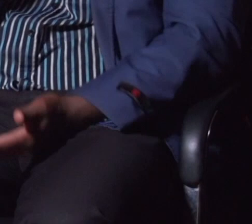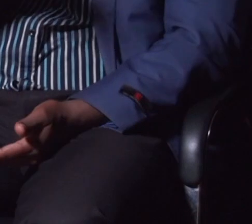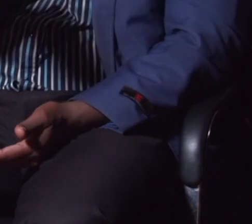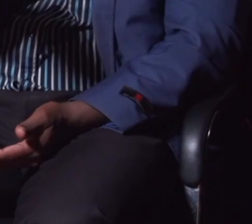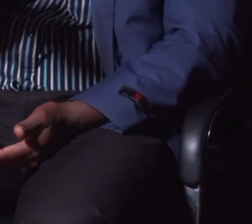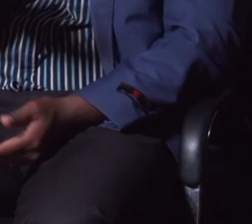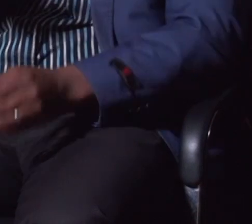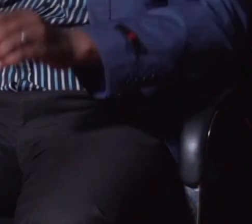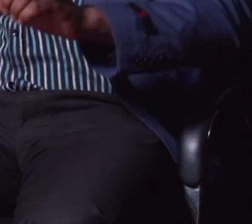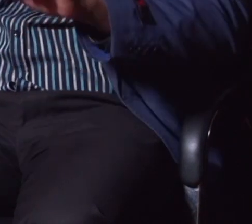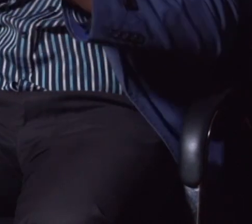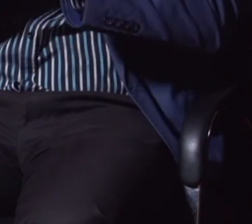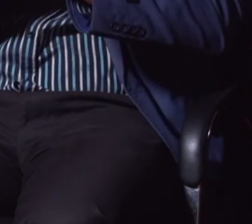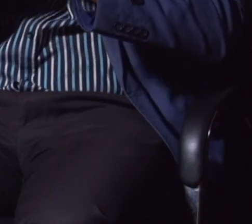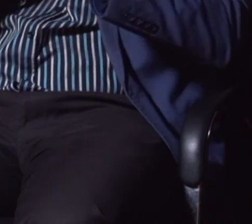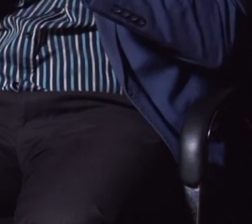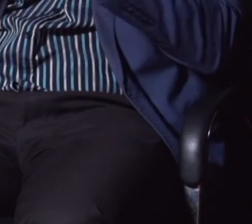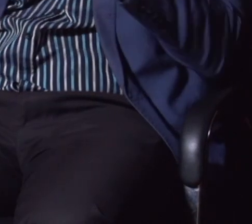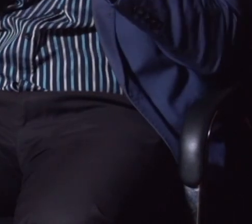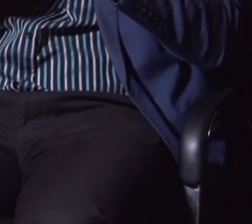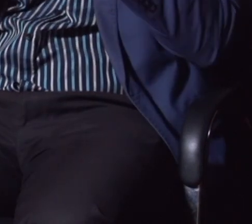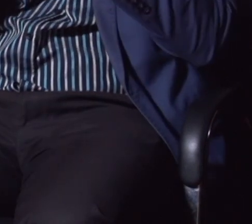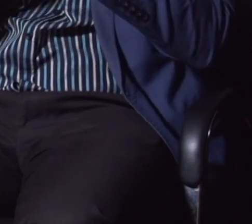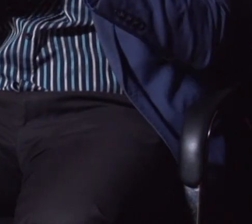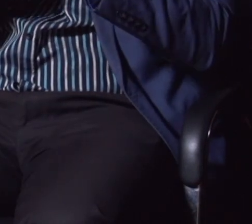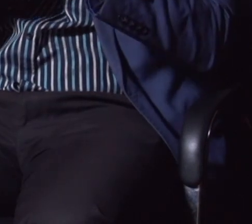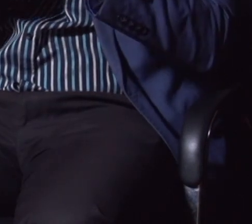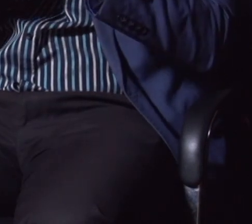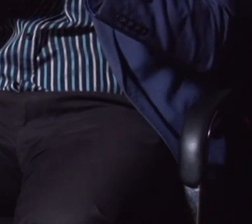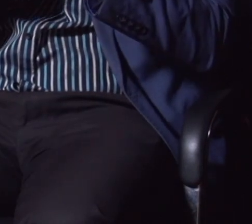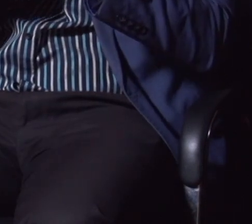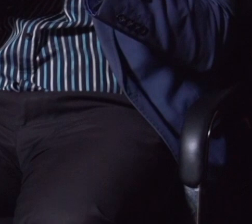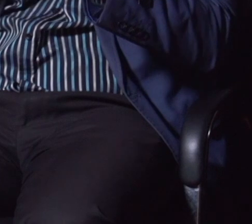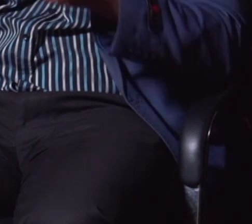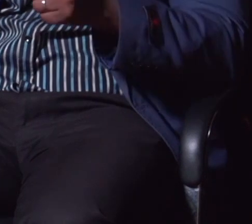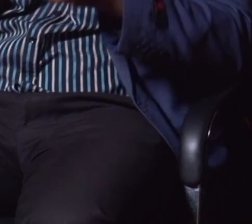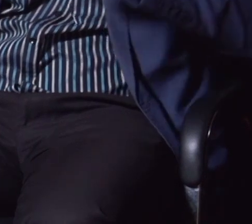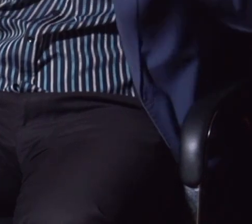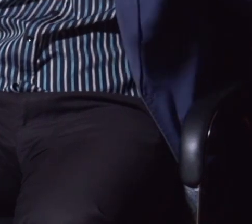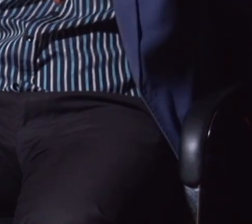are there. This is a very good move.